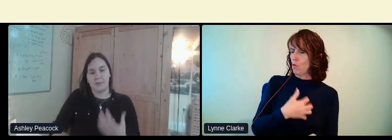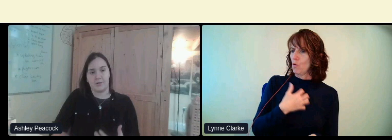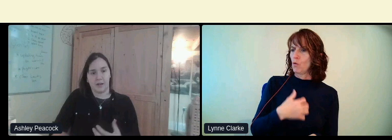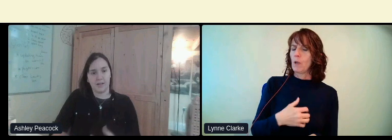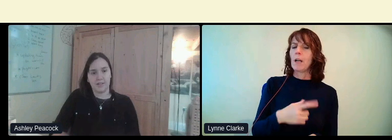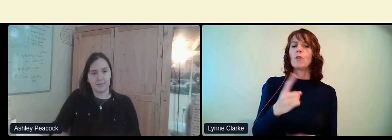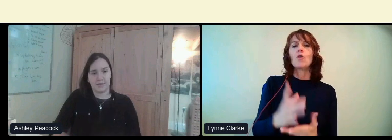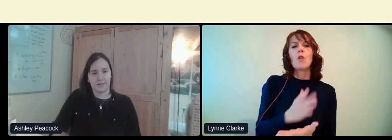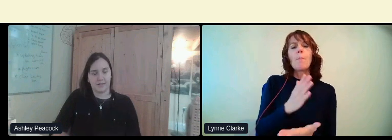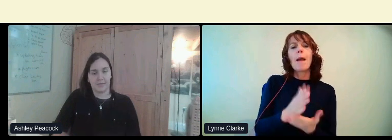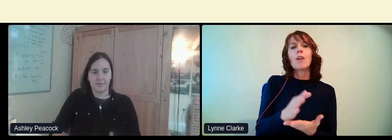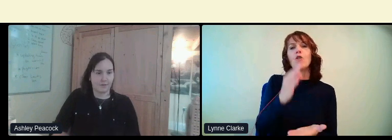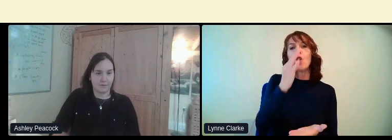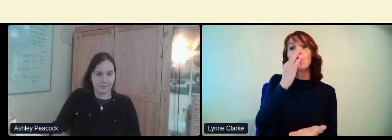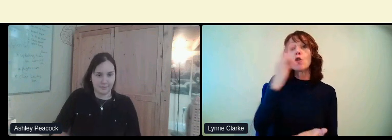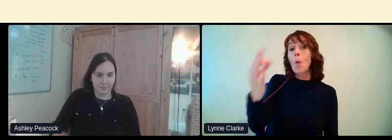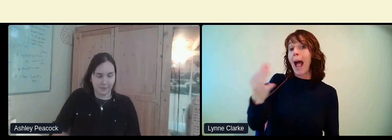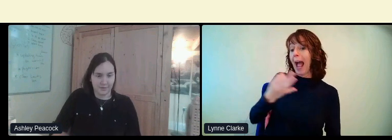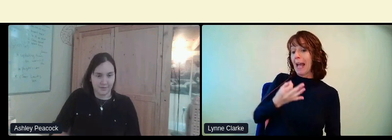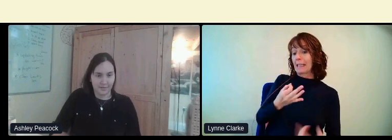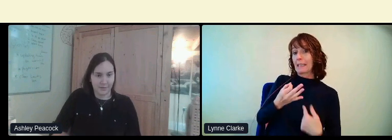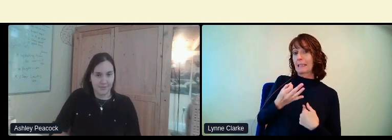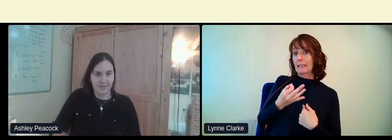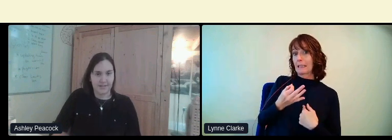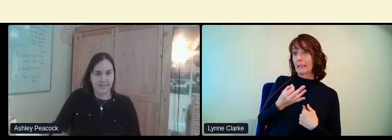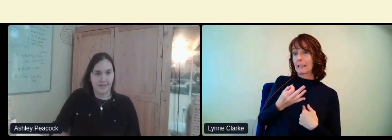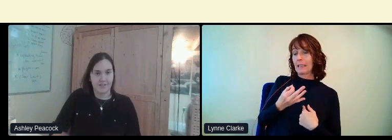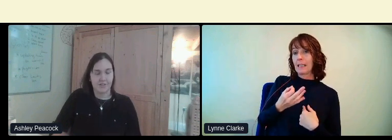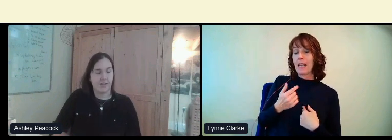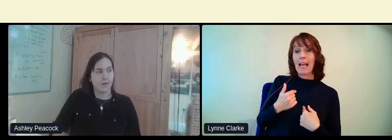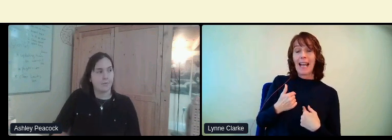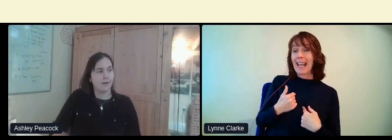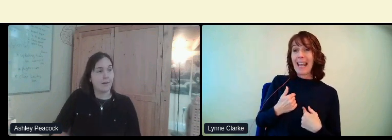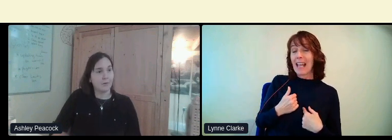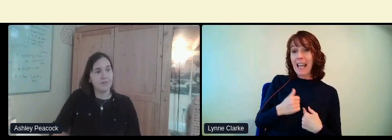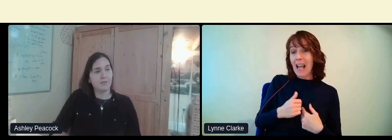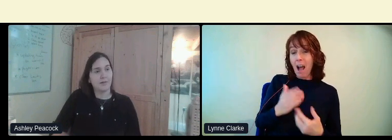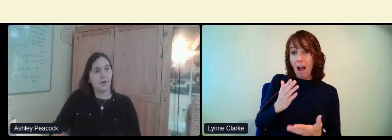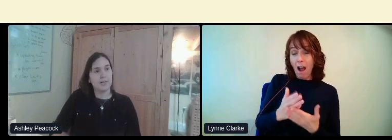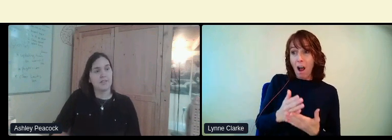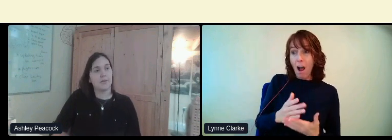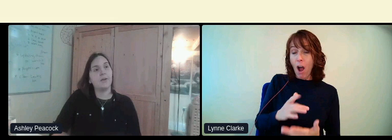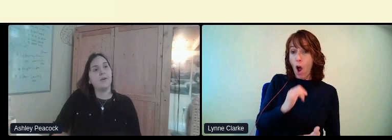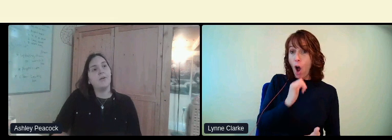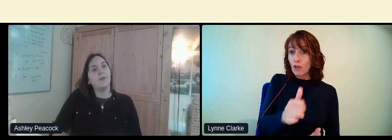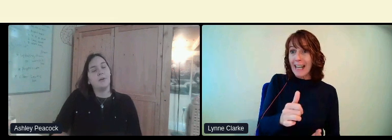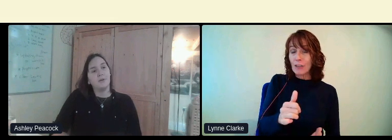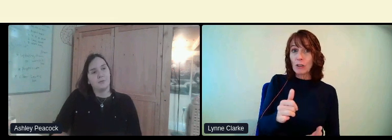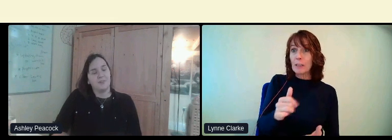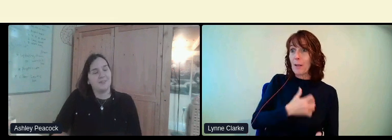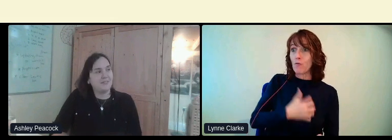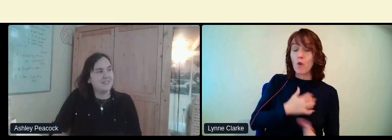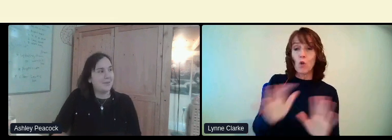sure to ask us because often never going to be the intention. We're also very honest. So for example,